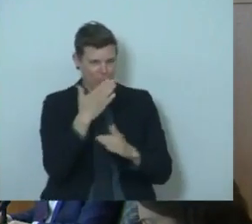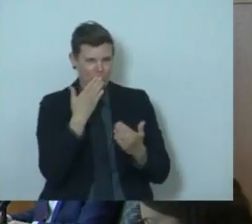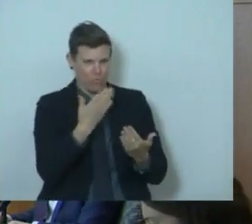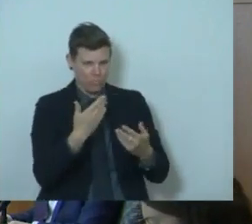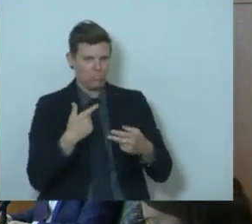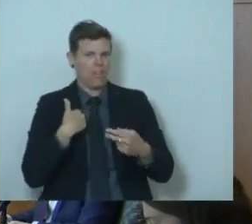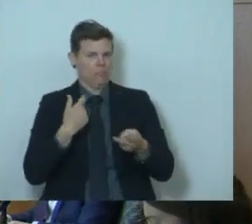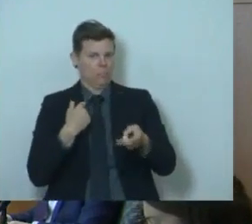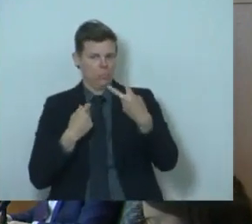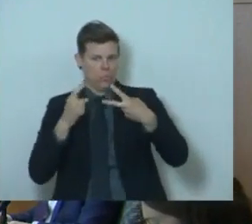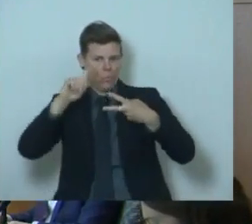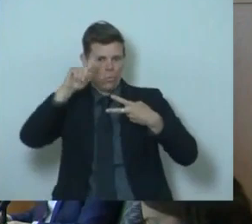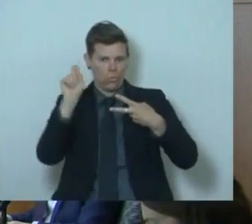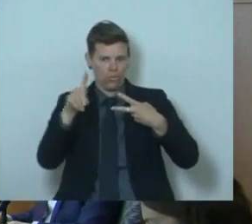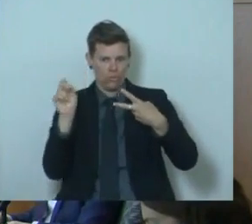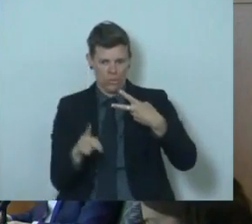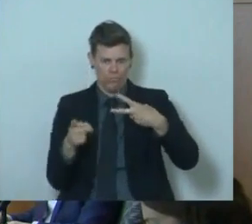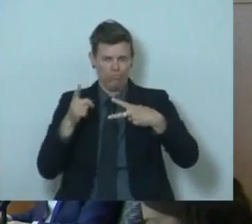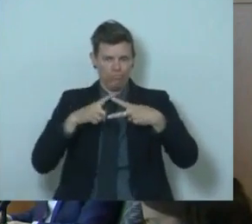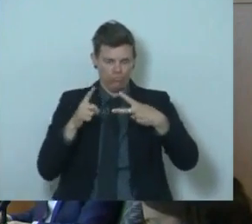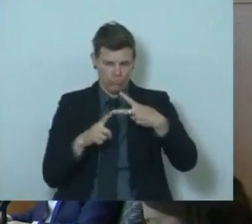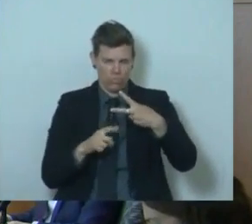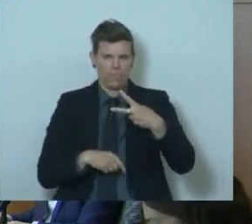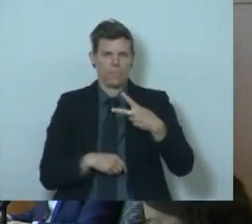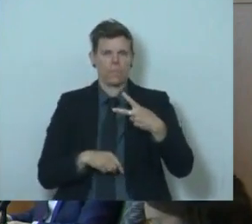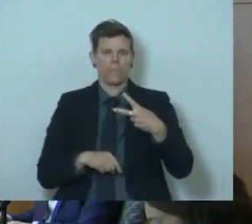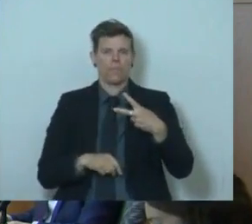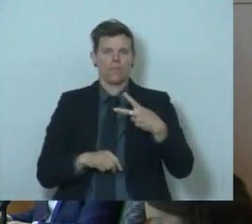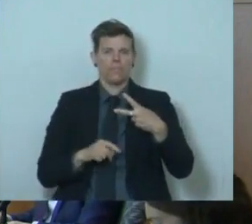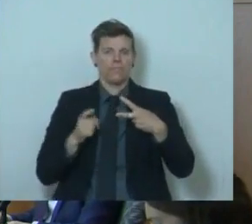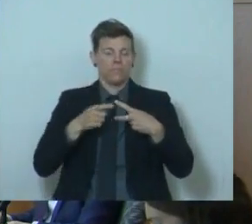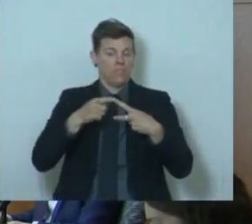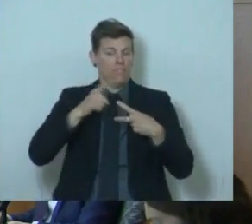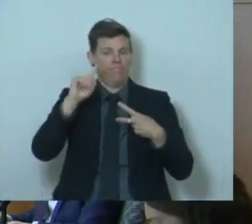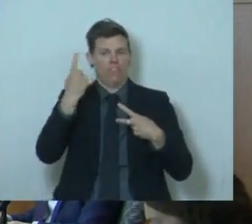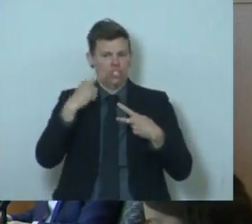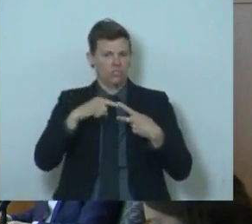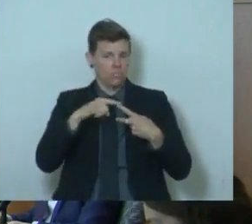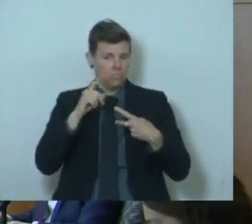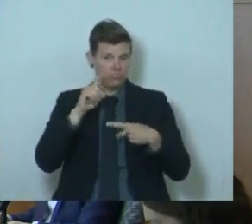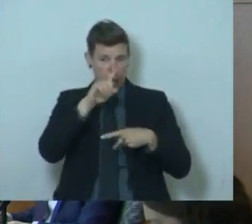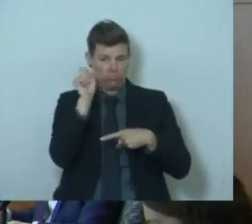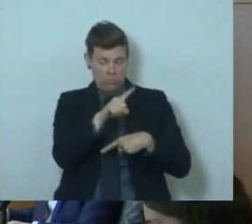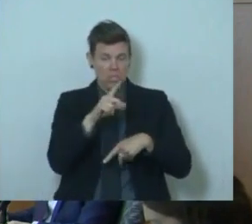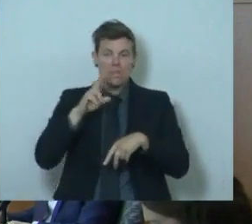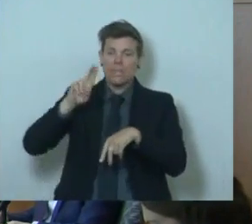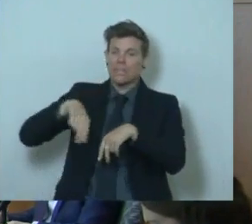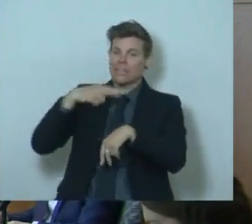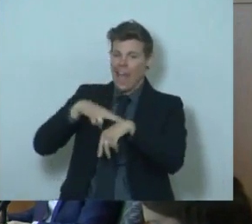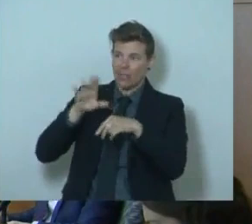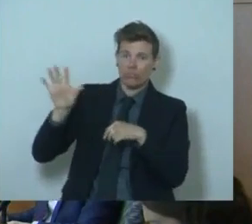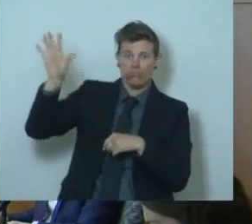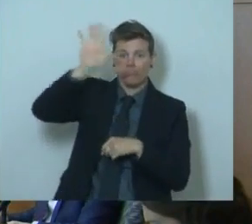THANKS. GOOD AFTERNOON, GOVERNOR. TWO QUICK QUESTIONS.